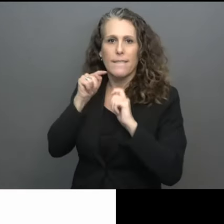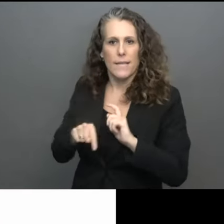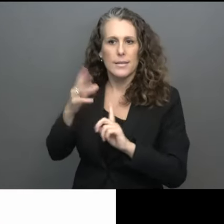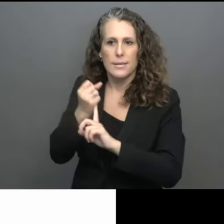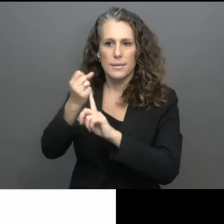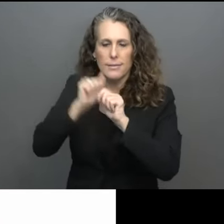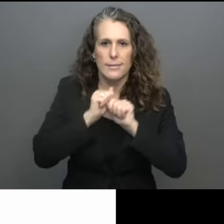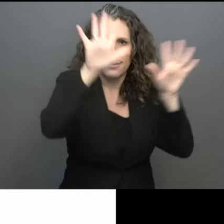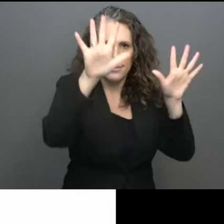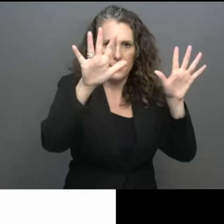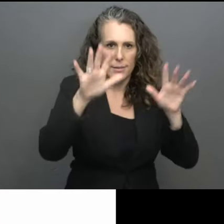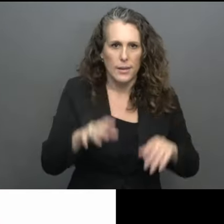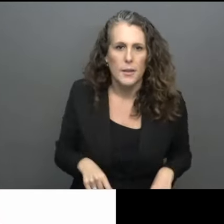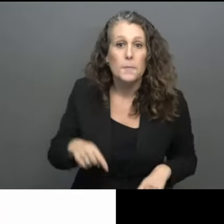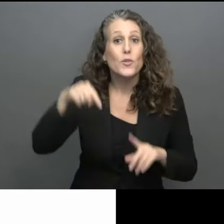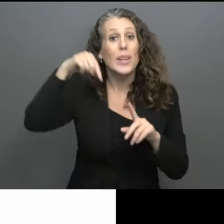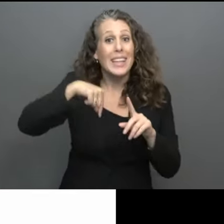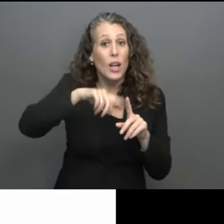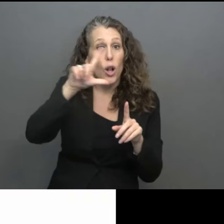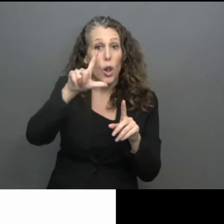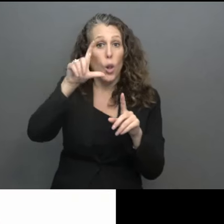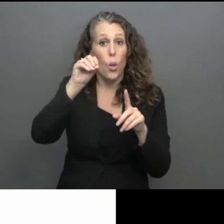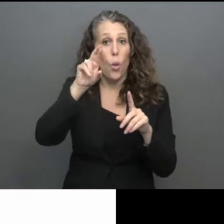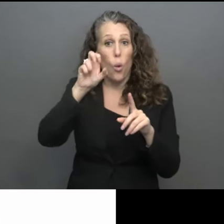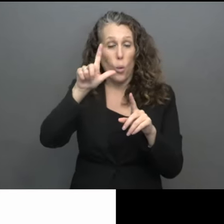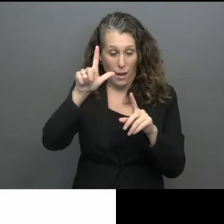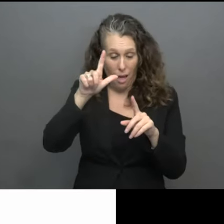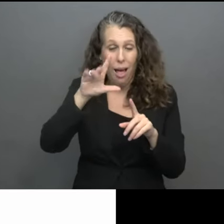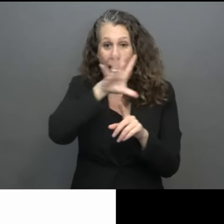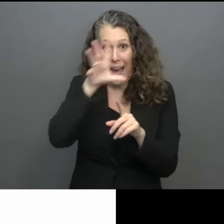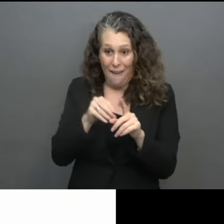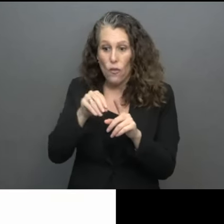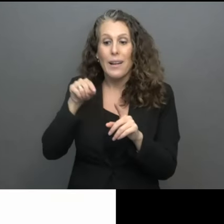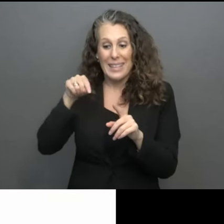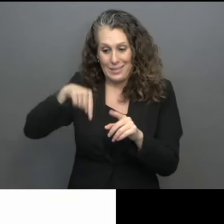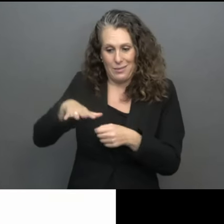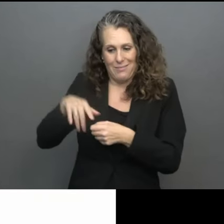in South Africa, inviting people from other organizations to share with us because sometimes